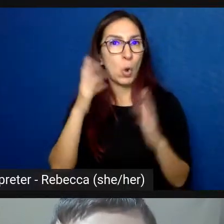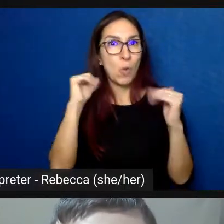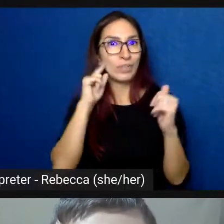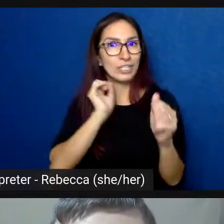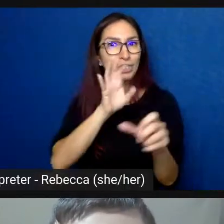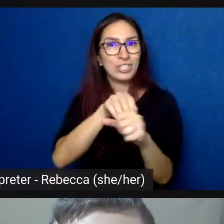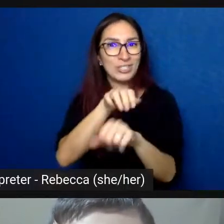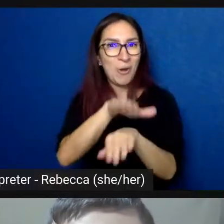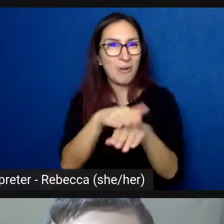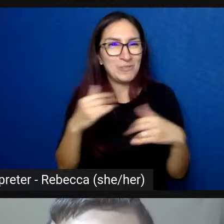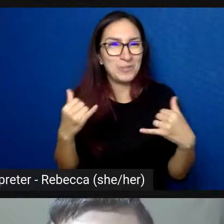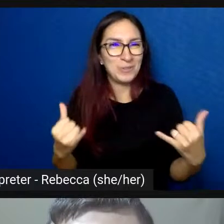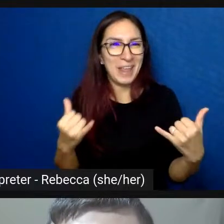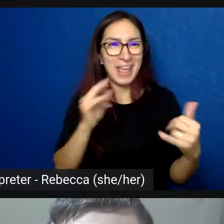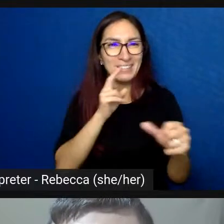Ever sense my first call